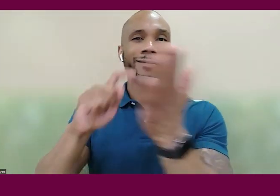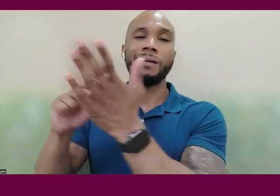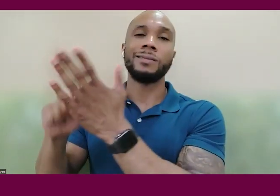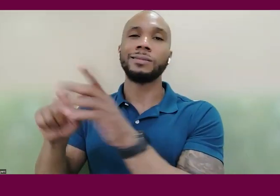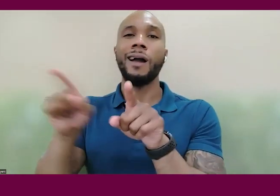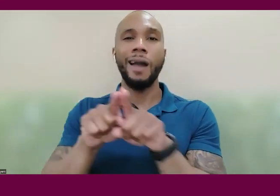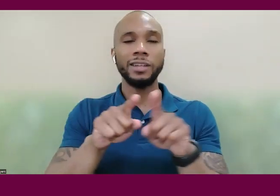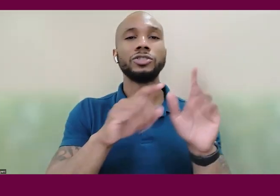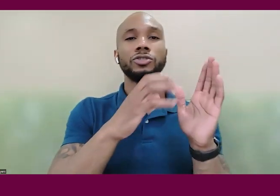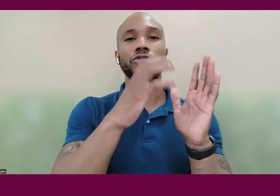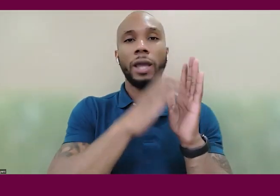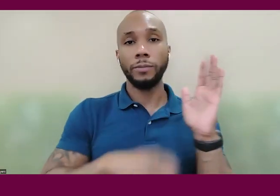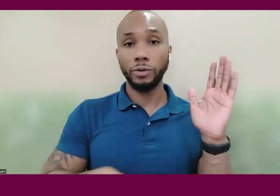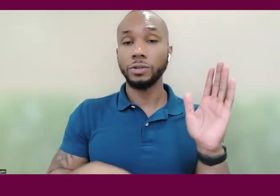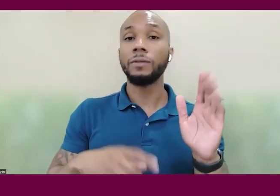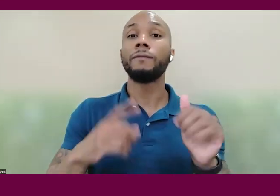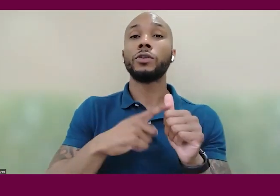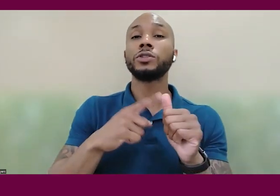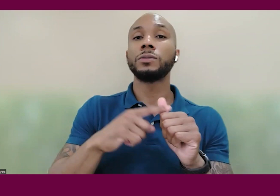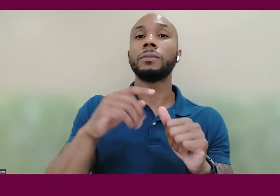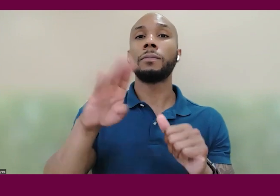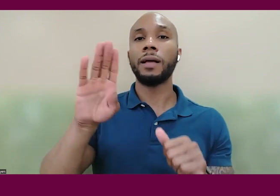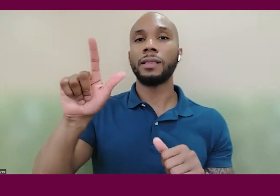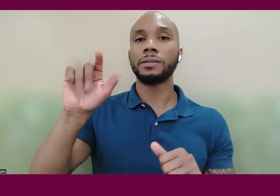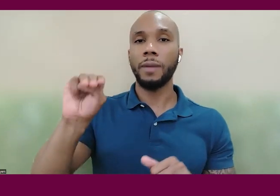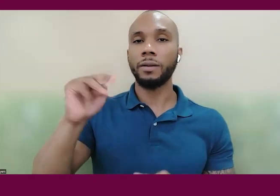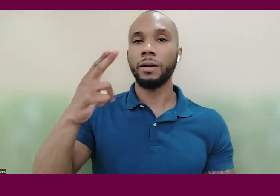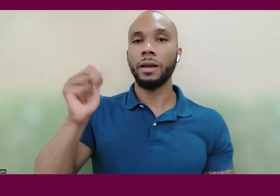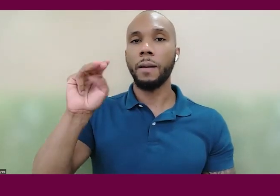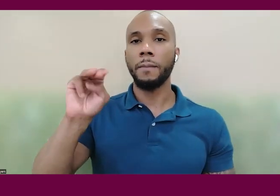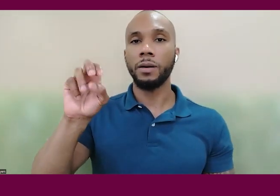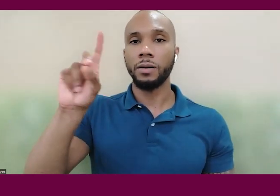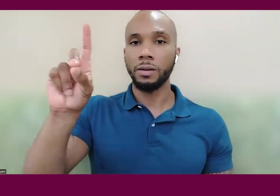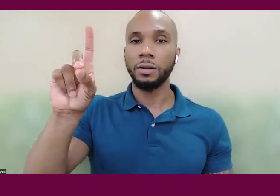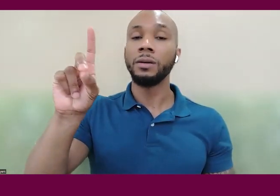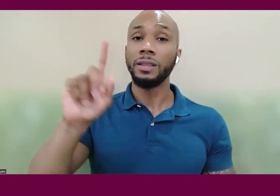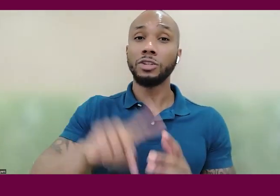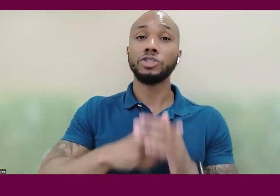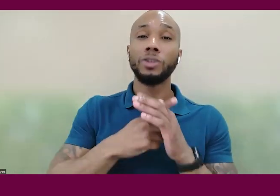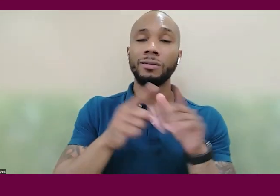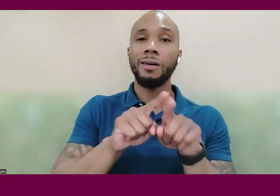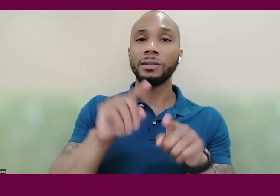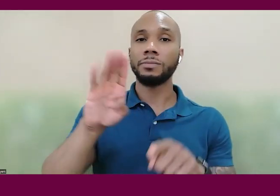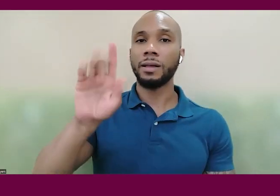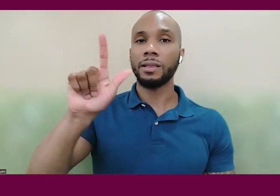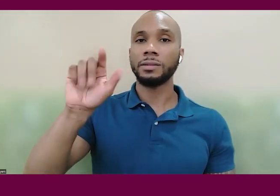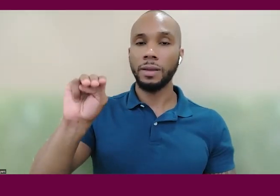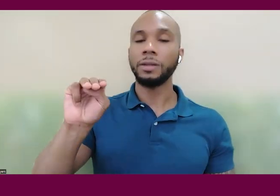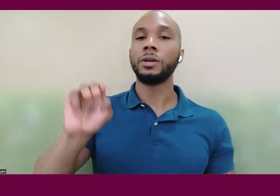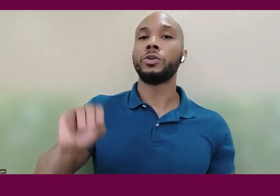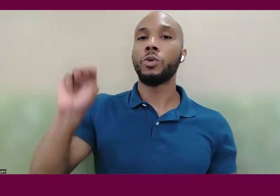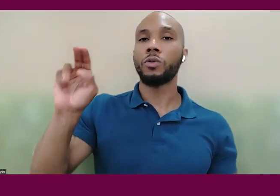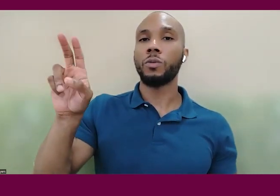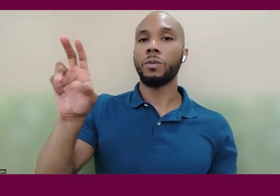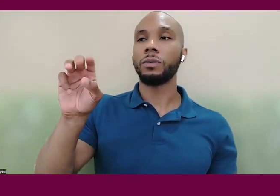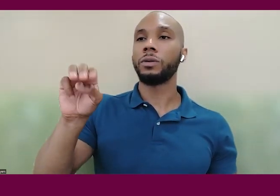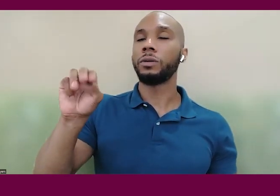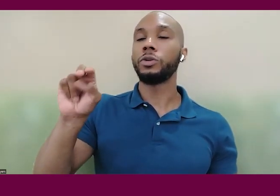First it was Black Lives Matter Hammond, which started off as Black Lives Matter Northwest Indiana.